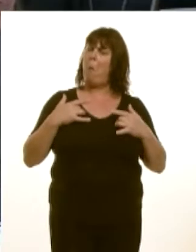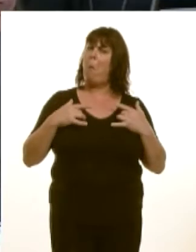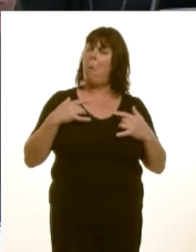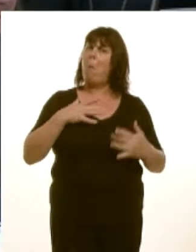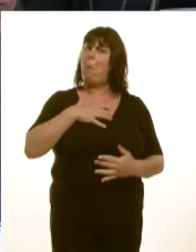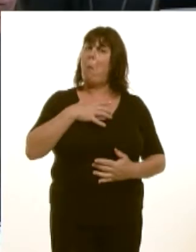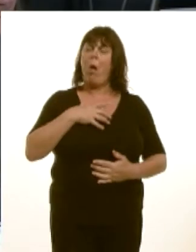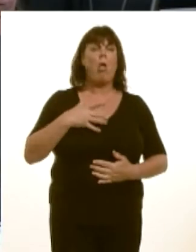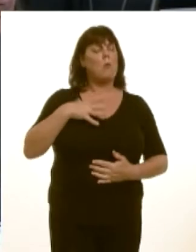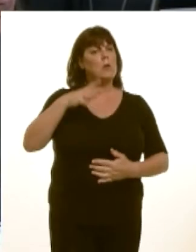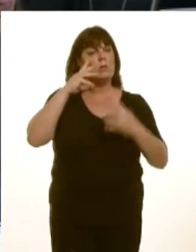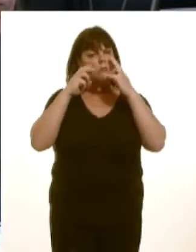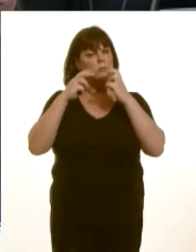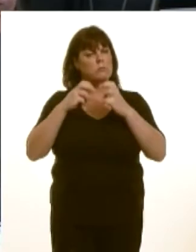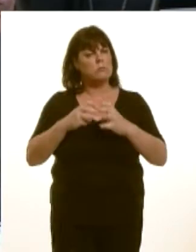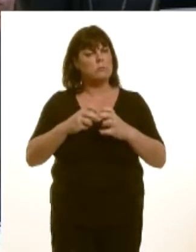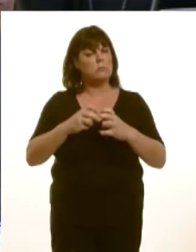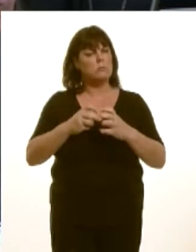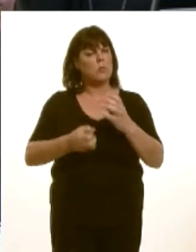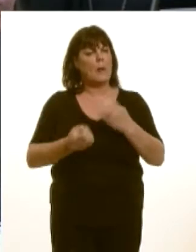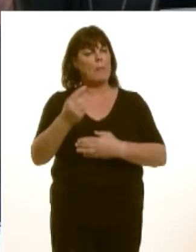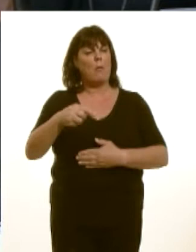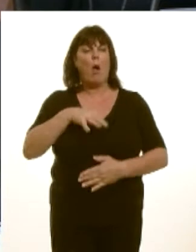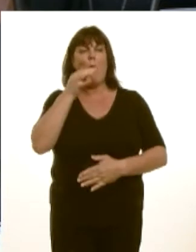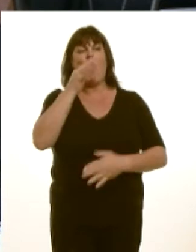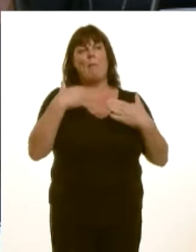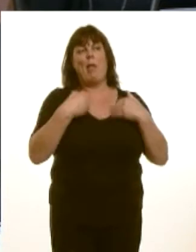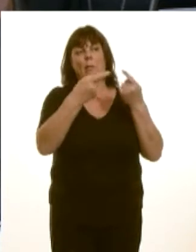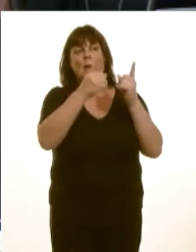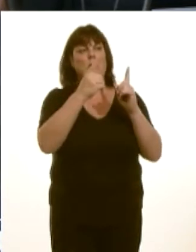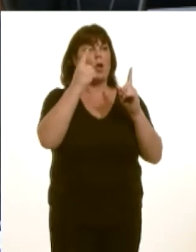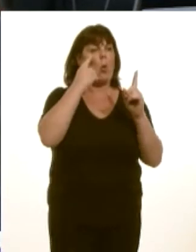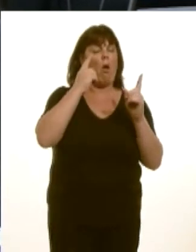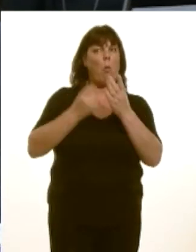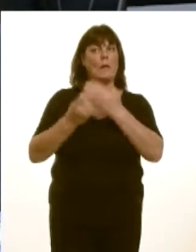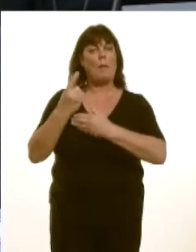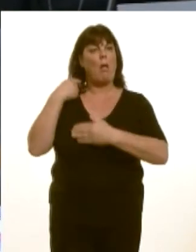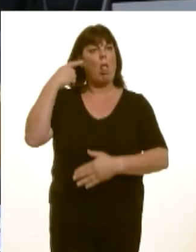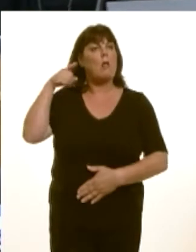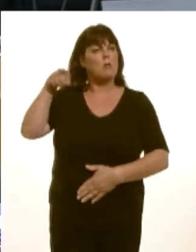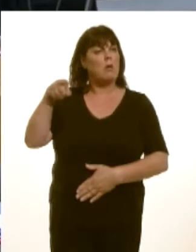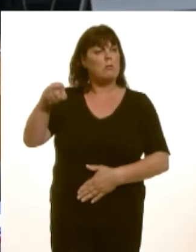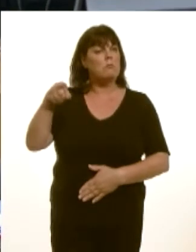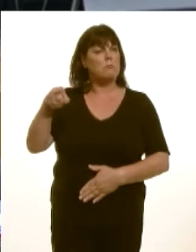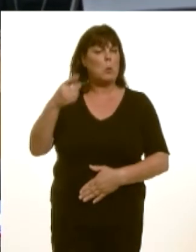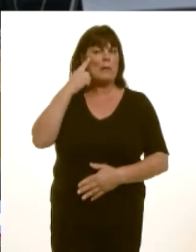Certainly, I will ask the Minister to examine the findings of that pilot project to see whether it can be applied in Wales.